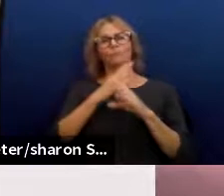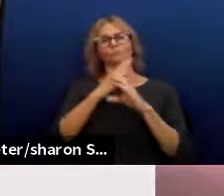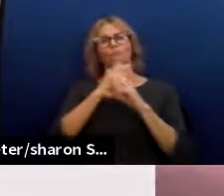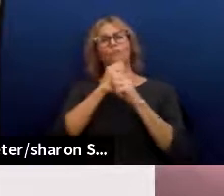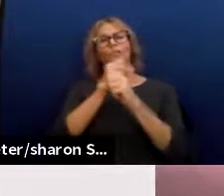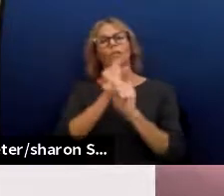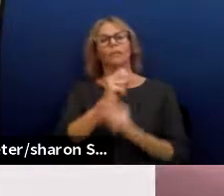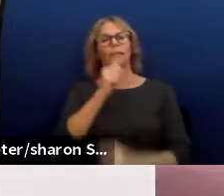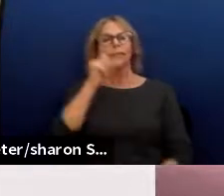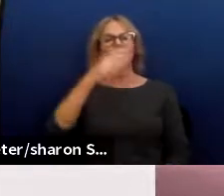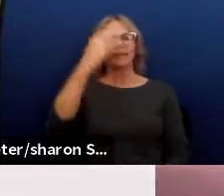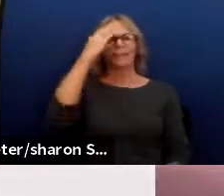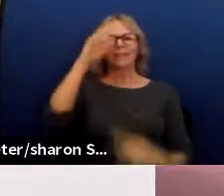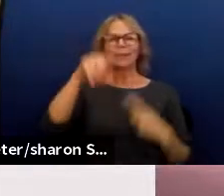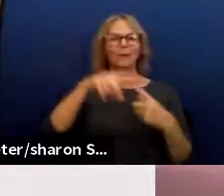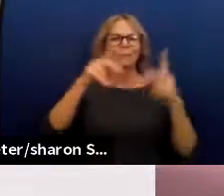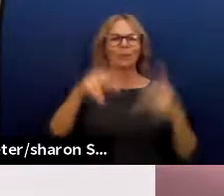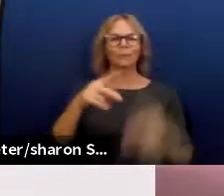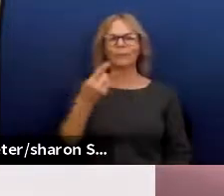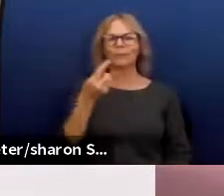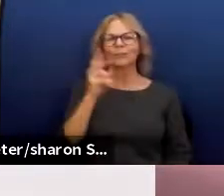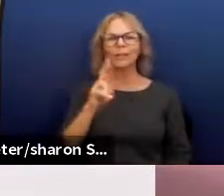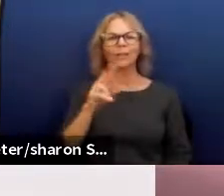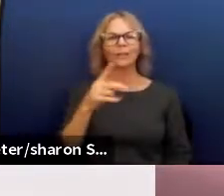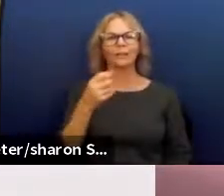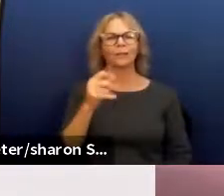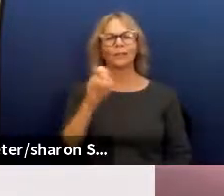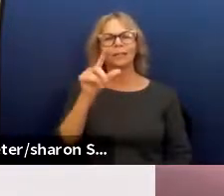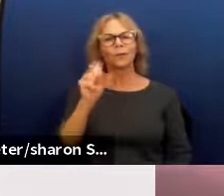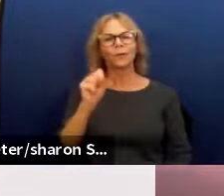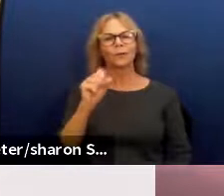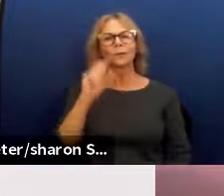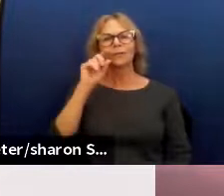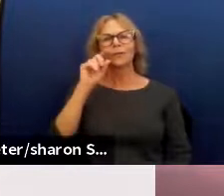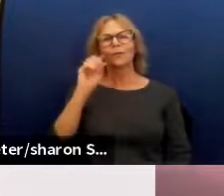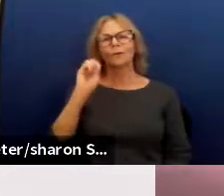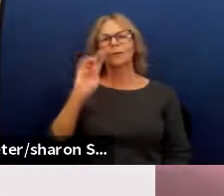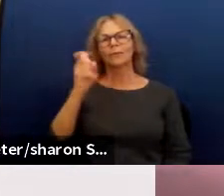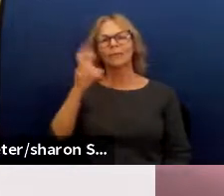not need to know anything about a person's gender or genitals or sexual orientation to treat them with respect and stability. A lot